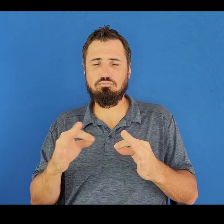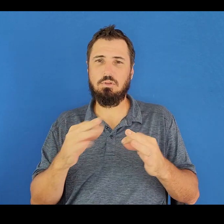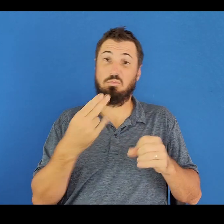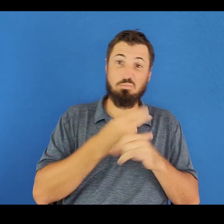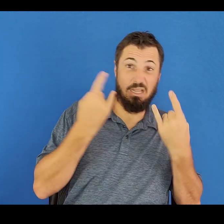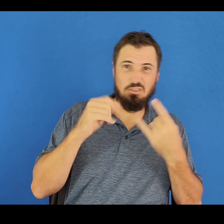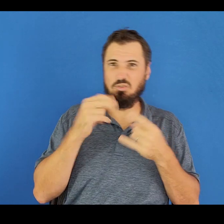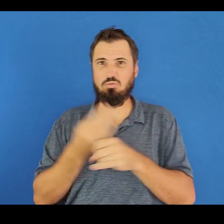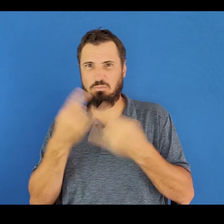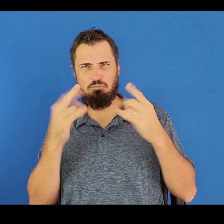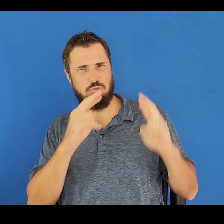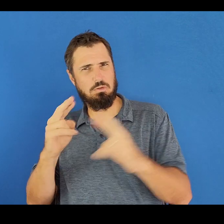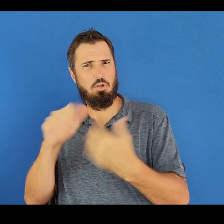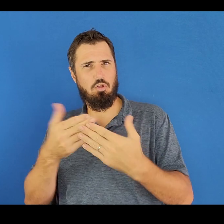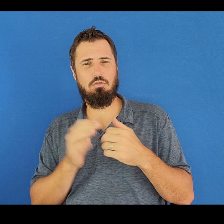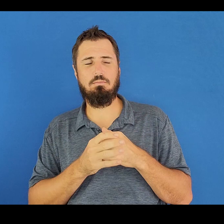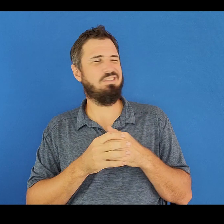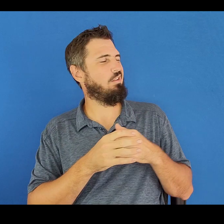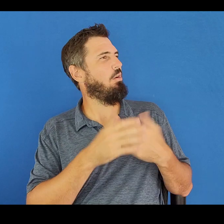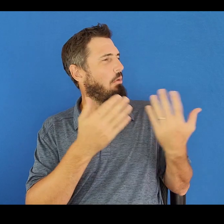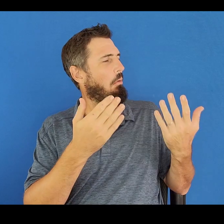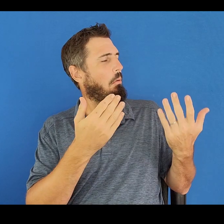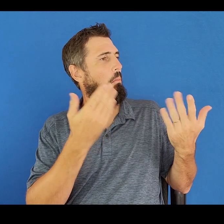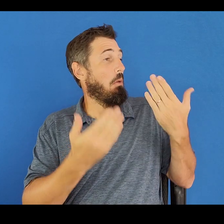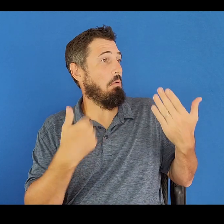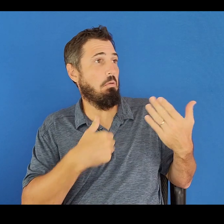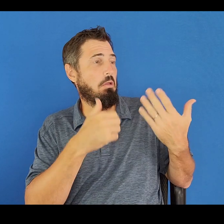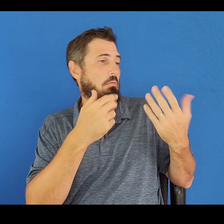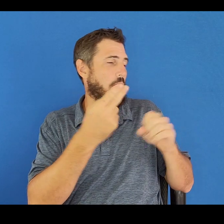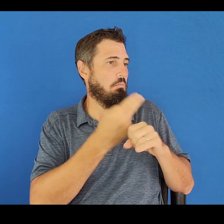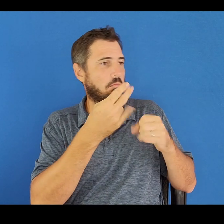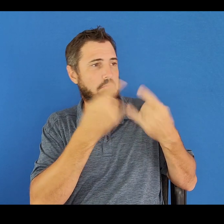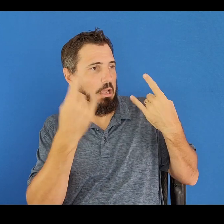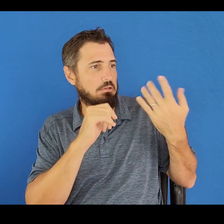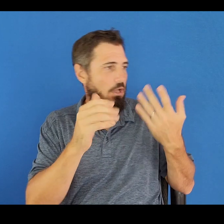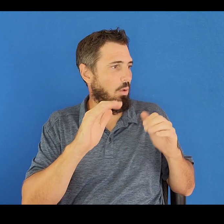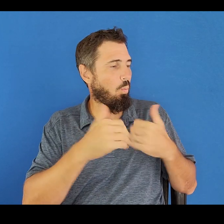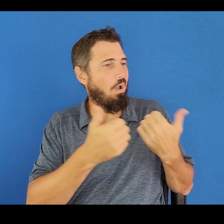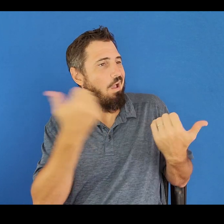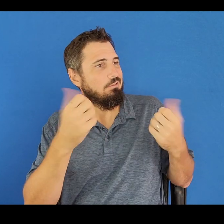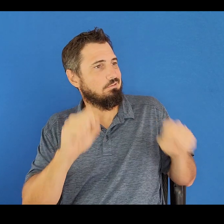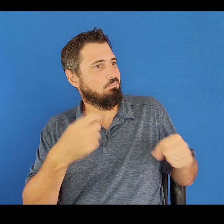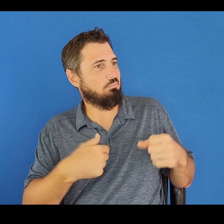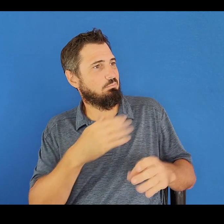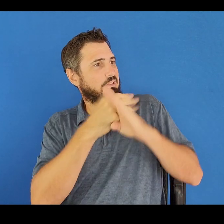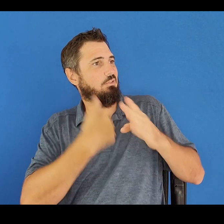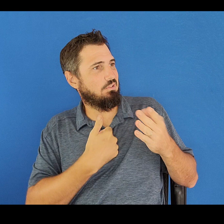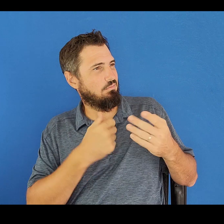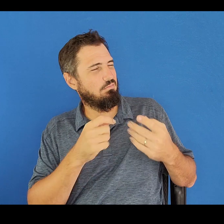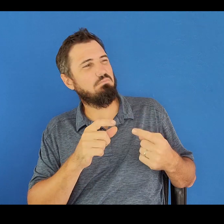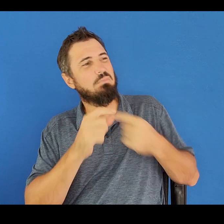Aside from choosing to wear a mask, what other steps can we take to protect ourselves, especially those with health conditions?